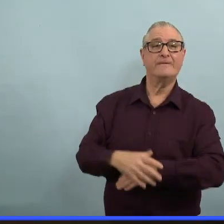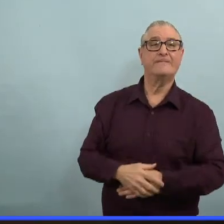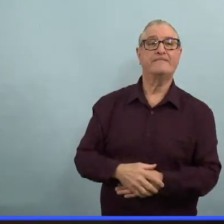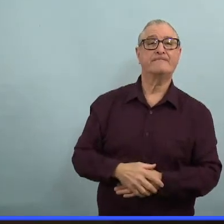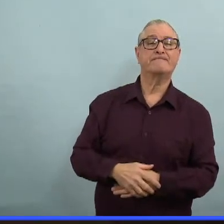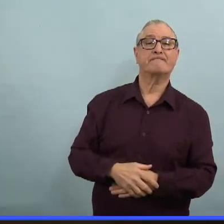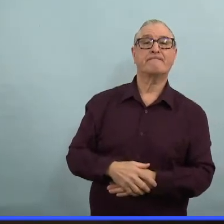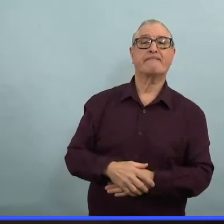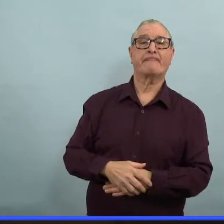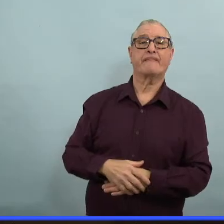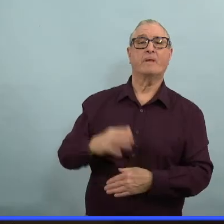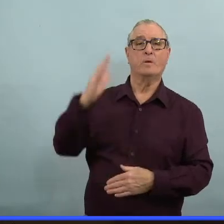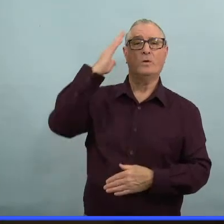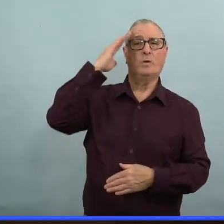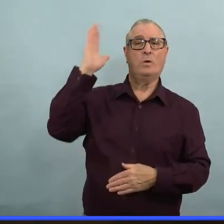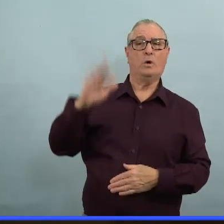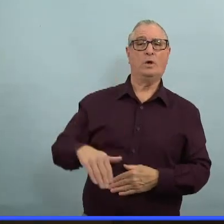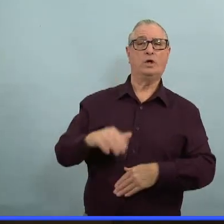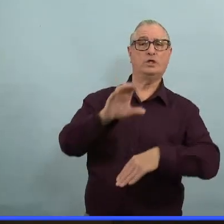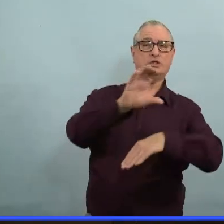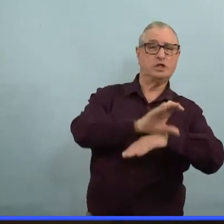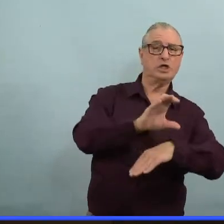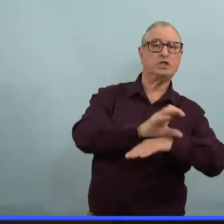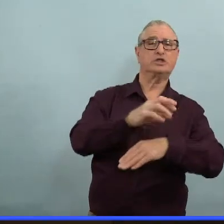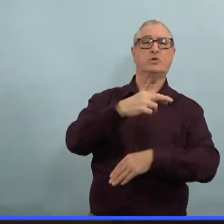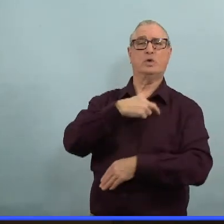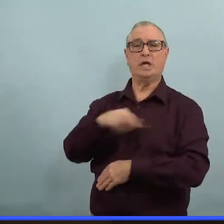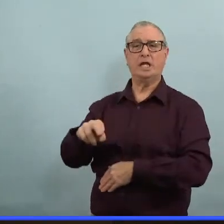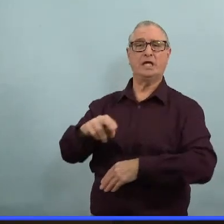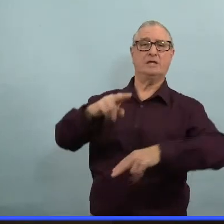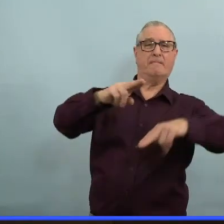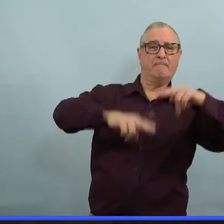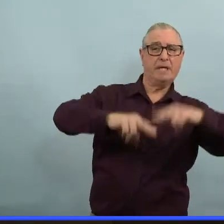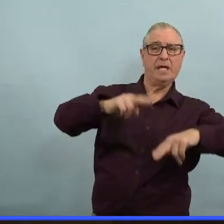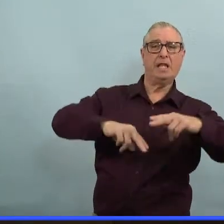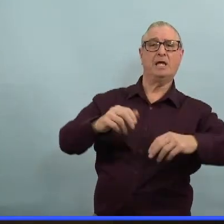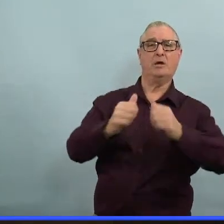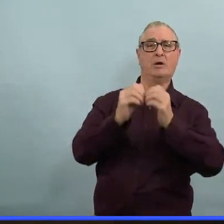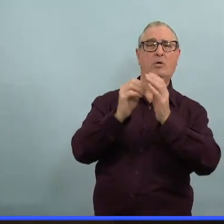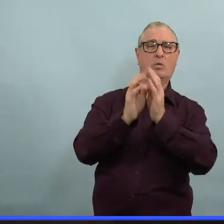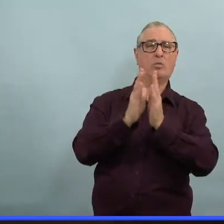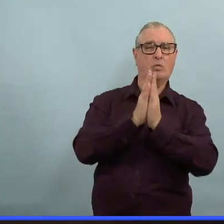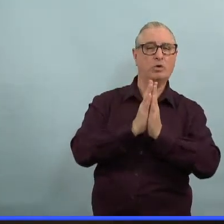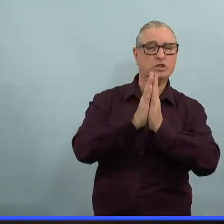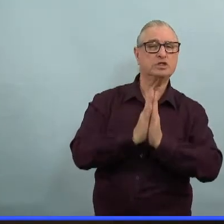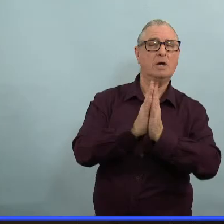there was quite a big uh jump in how many people could attend particularly uh without uh proof of